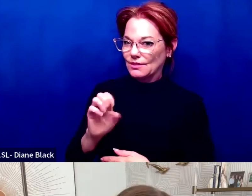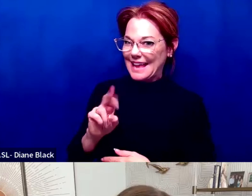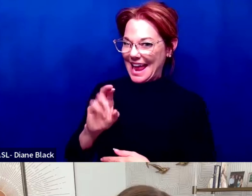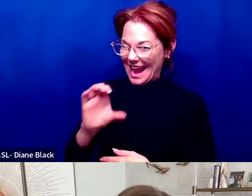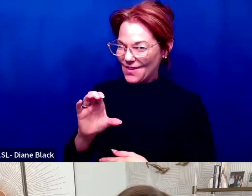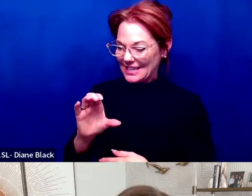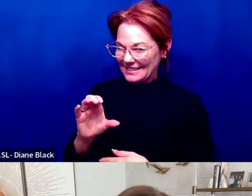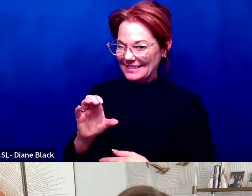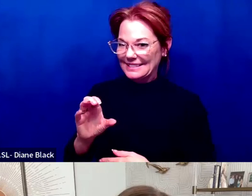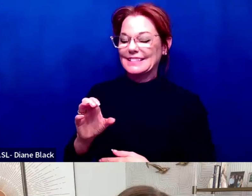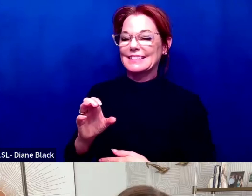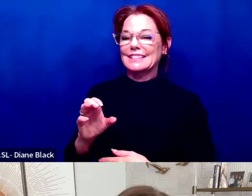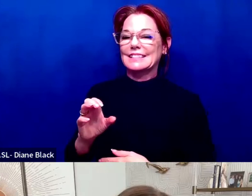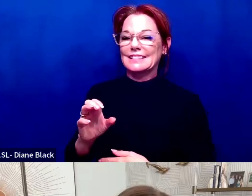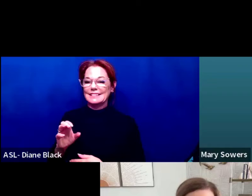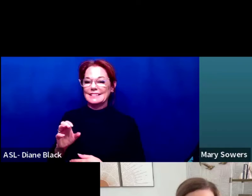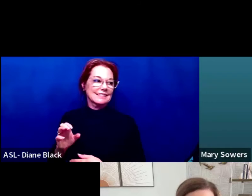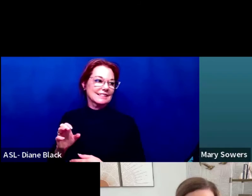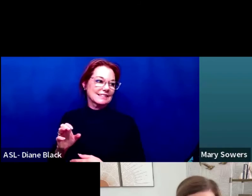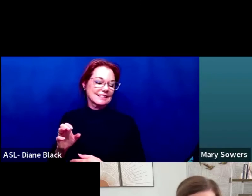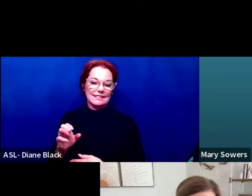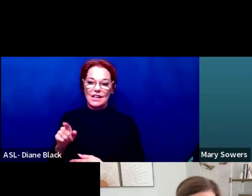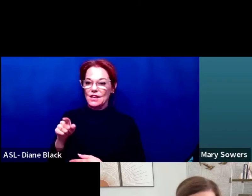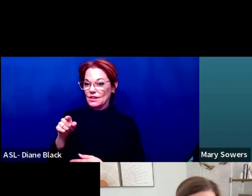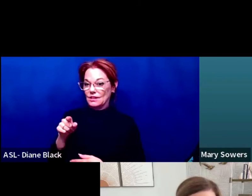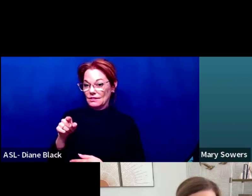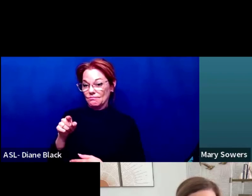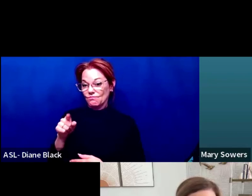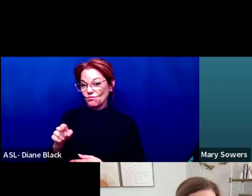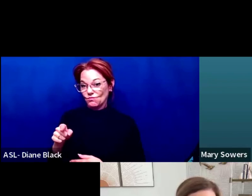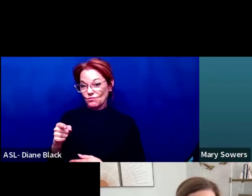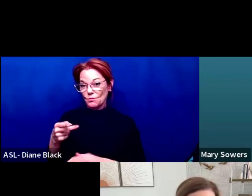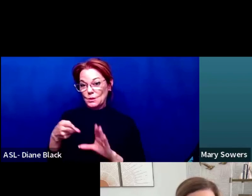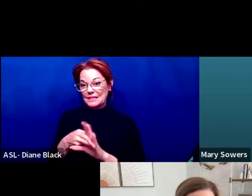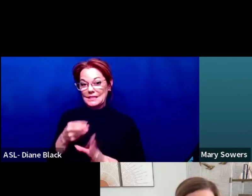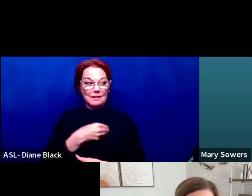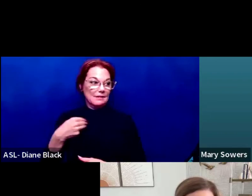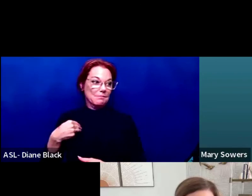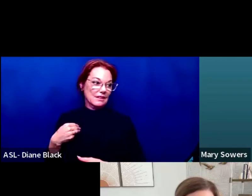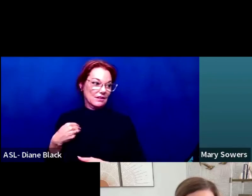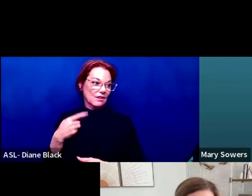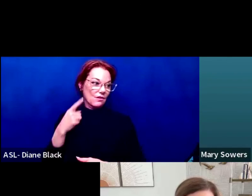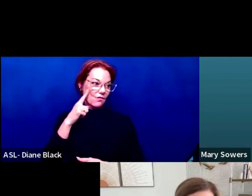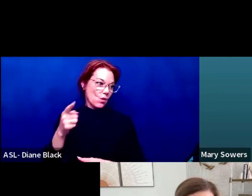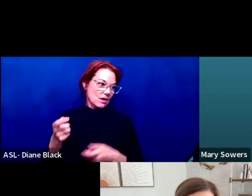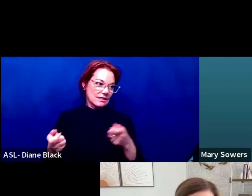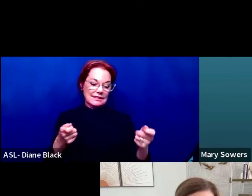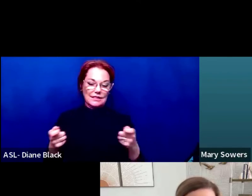moment, because you are a participating member of the steering committee. And, and I